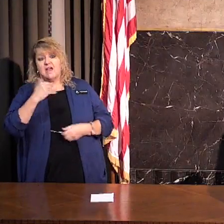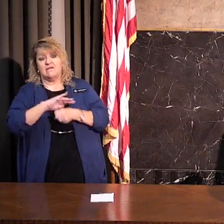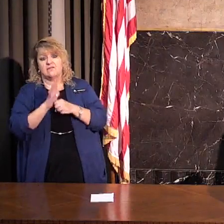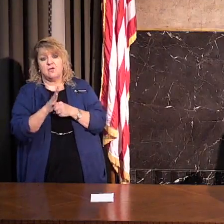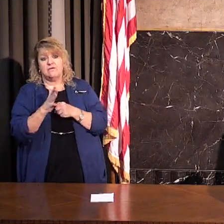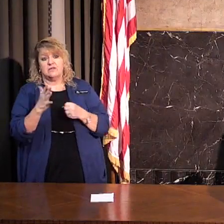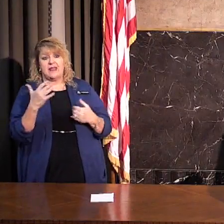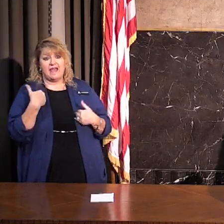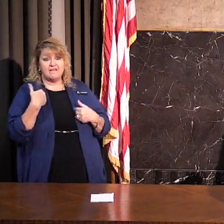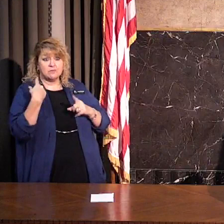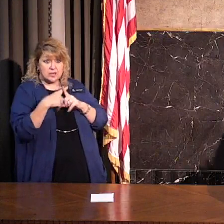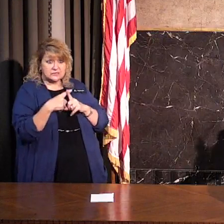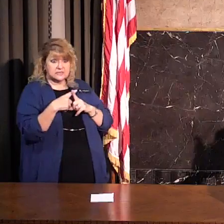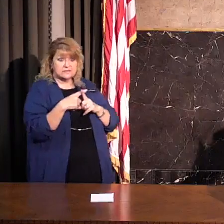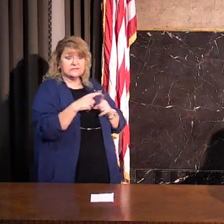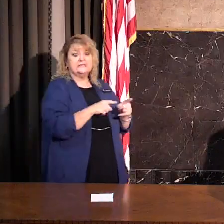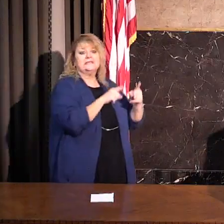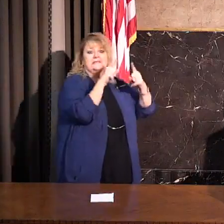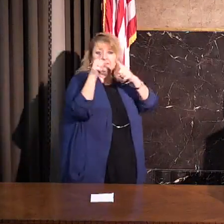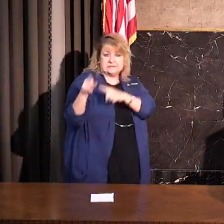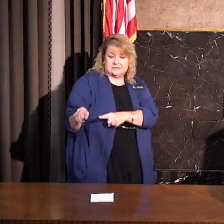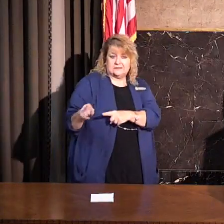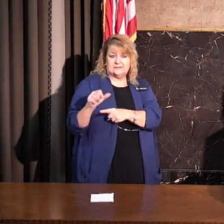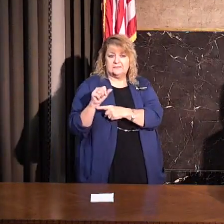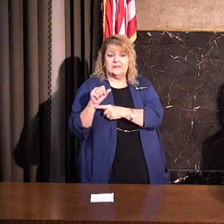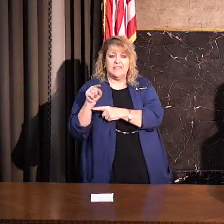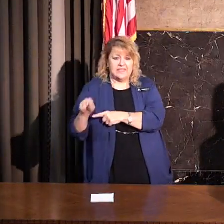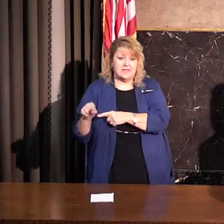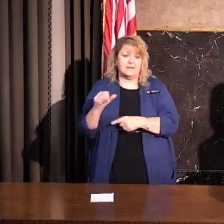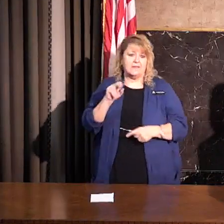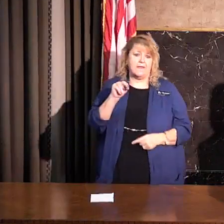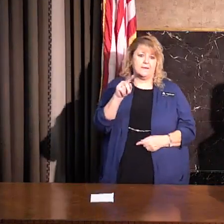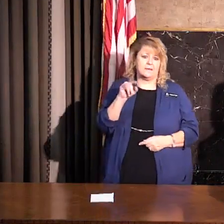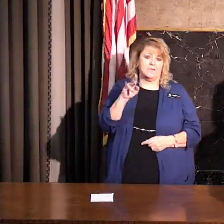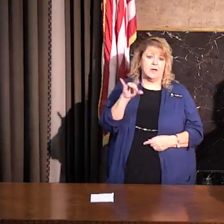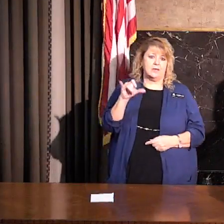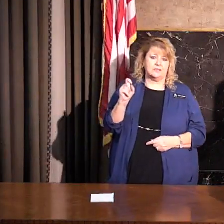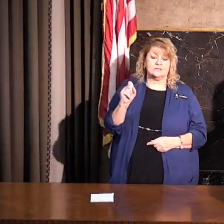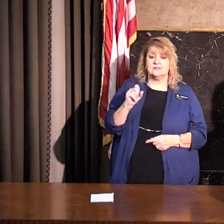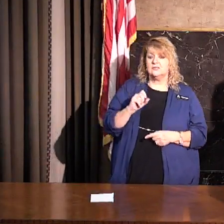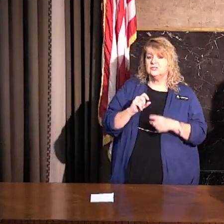happy to answer any questions